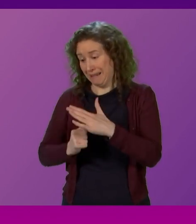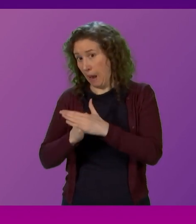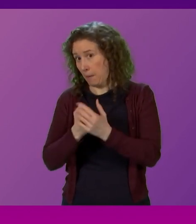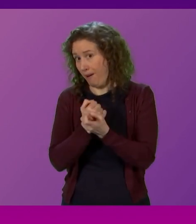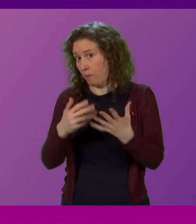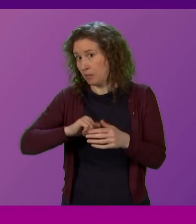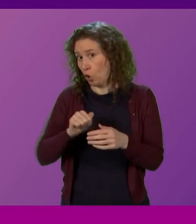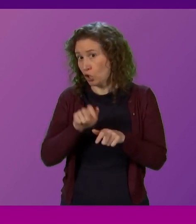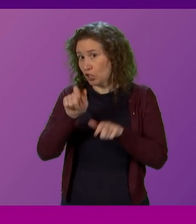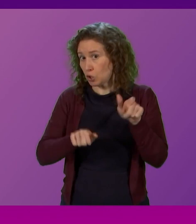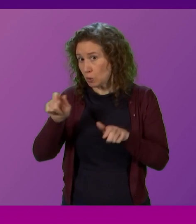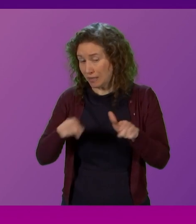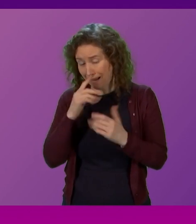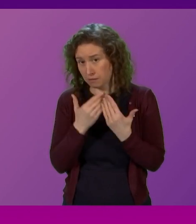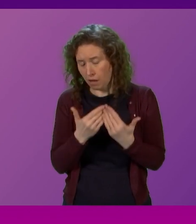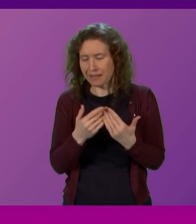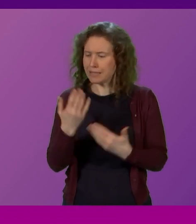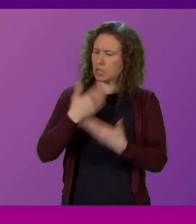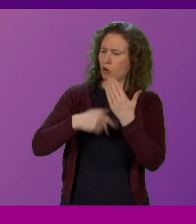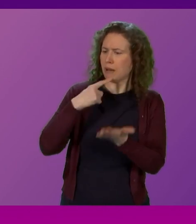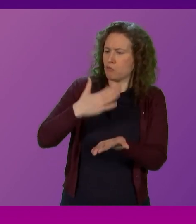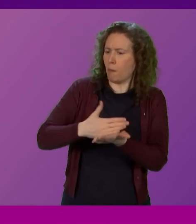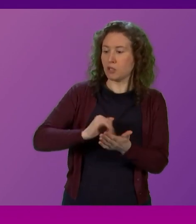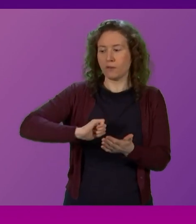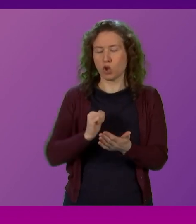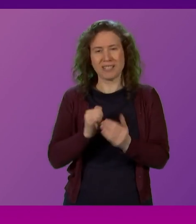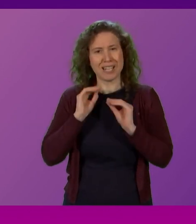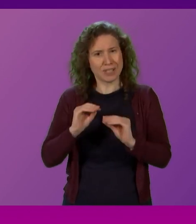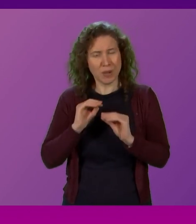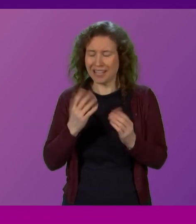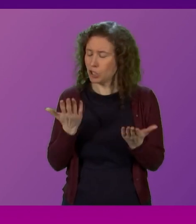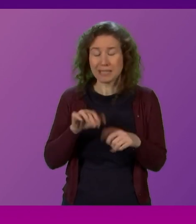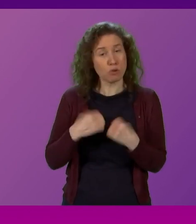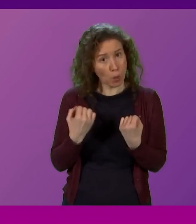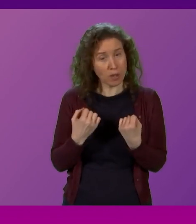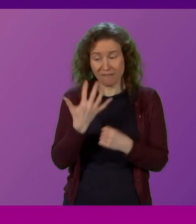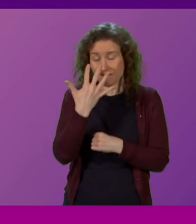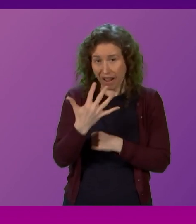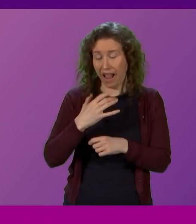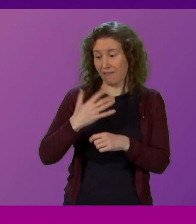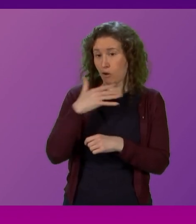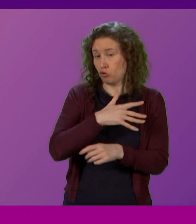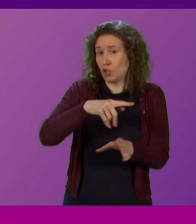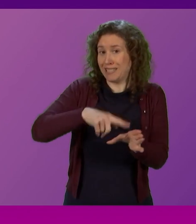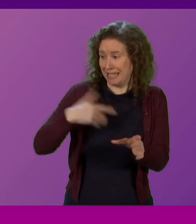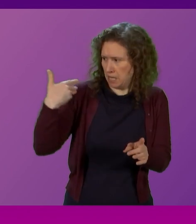the historical promise of a Scottish education is broken. After five centuries, how has it come to this?